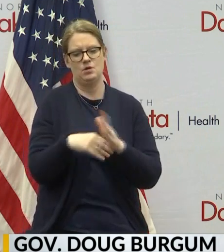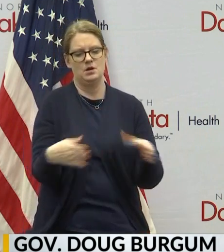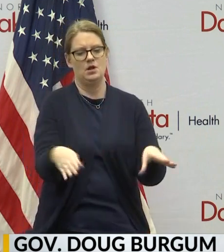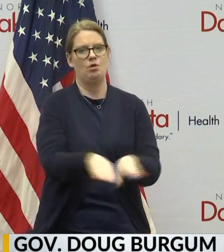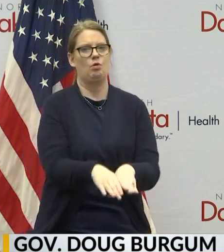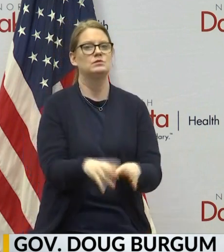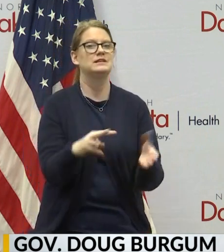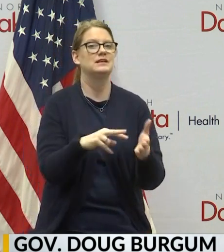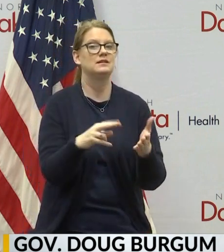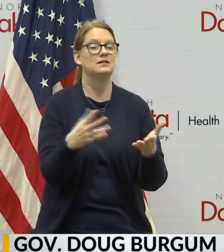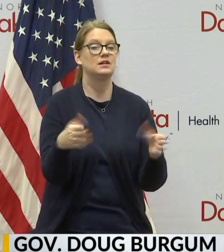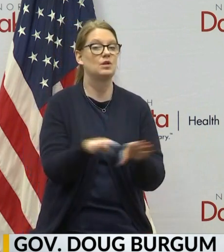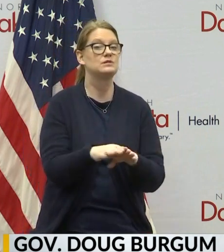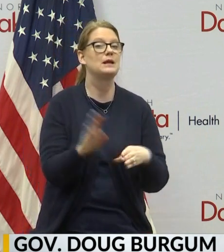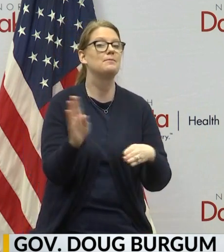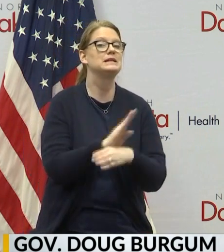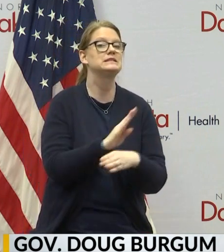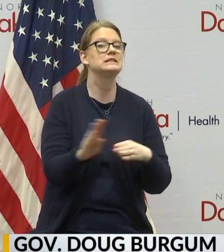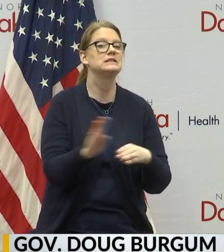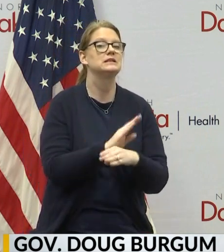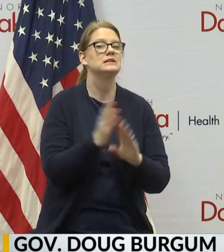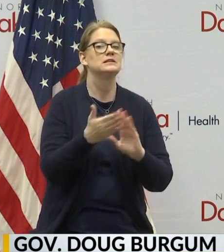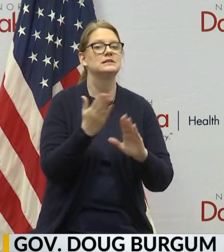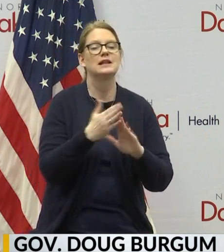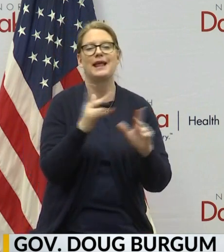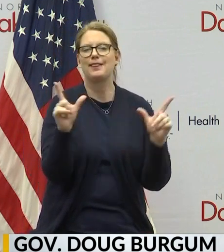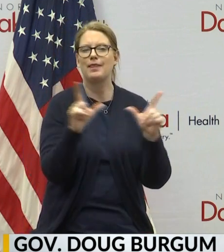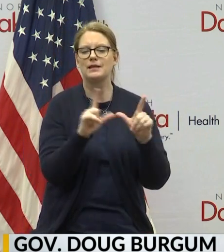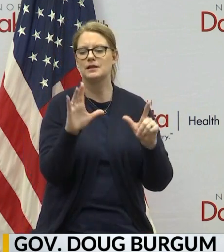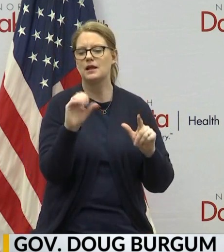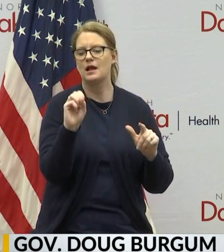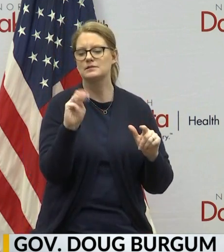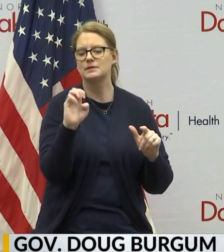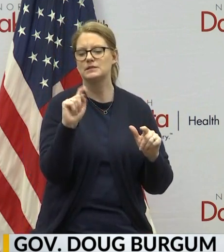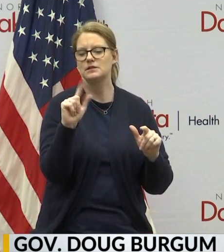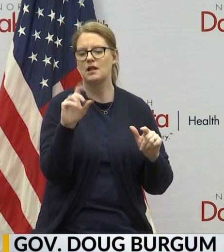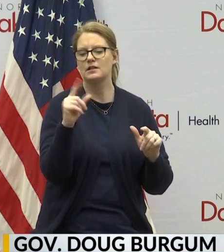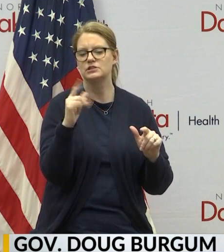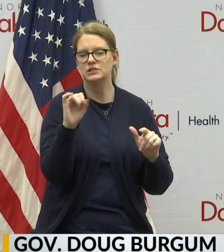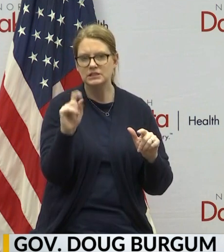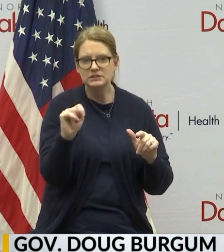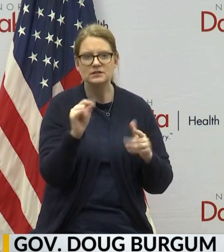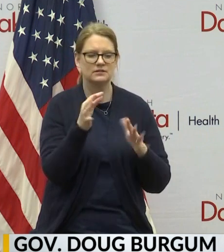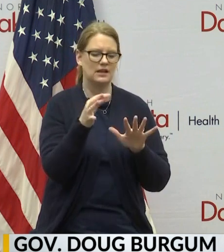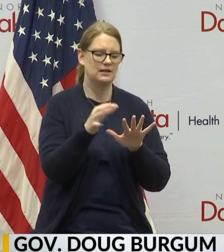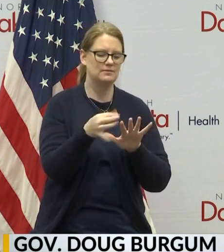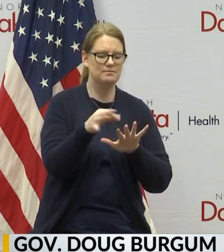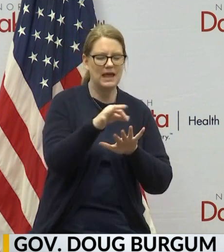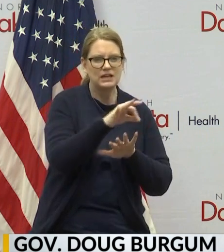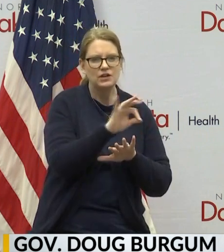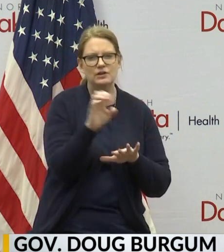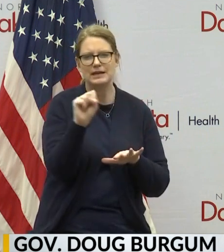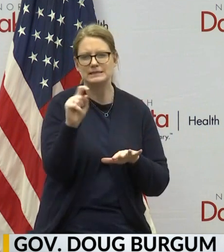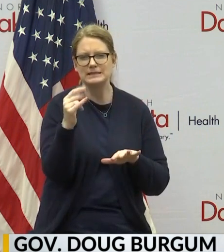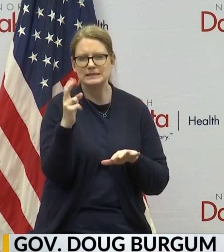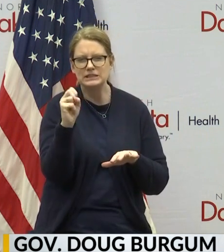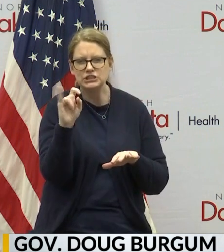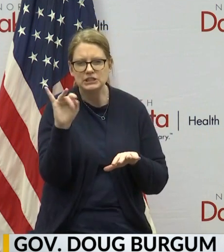ORDER HAD TO DO WITH THE BAR AND RESTAURANTS AND GYM CLOSINGS, AMENDED DIRECTING THE CLOSURE OF ALL BUSINESSES THAT ARE OPERATED